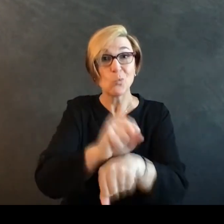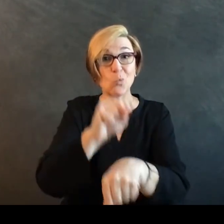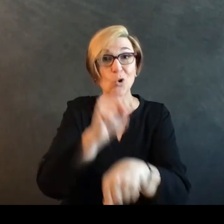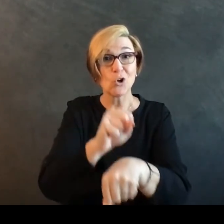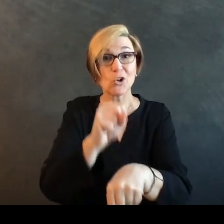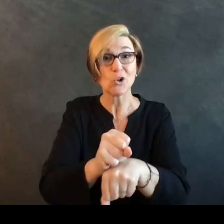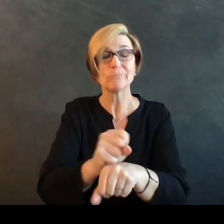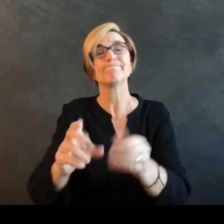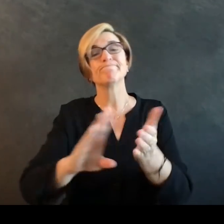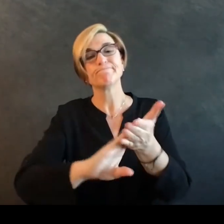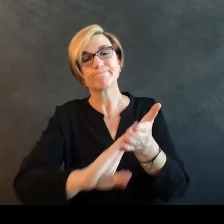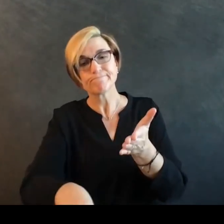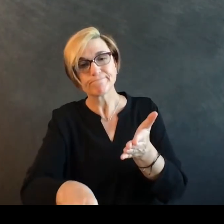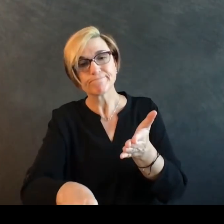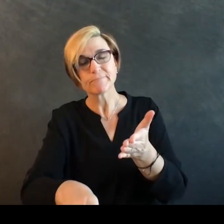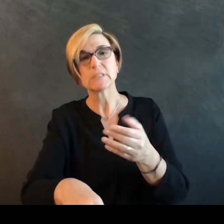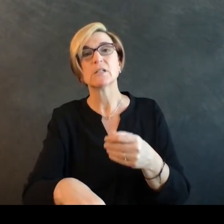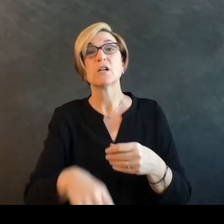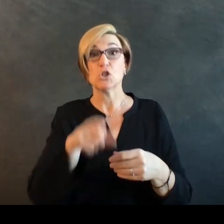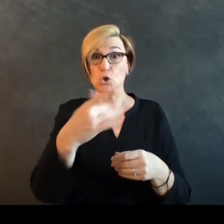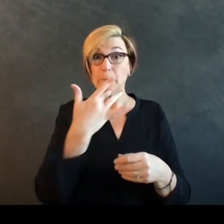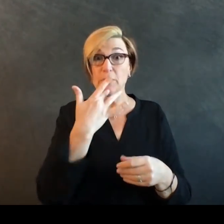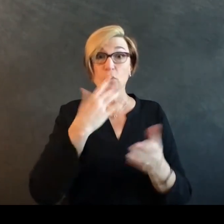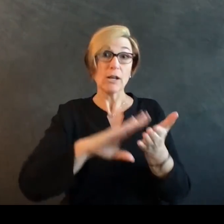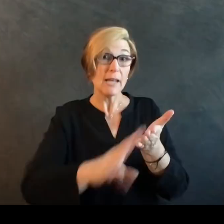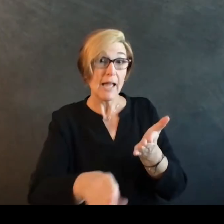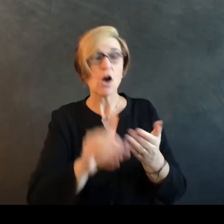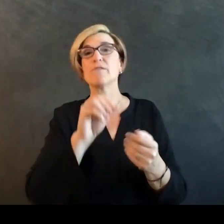isn't going to want to have it and let me just be clear we've also talked about